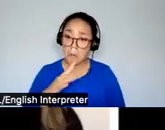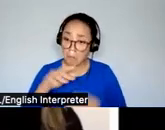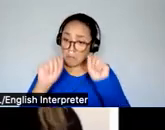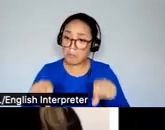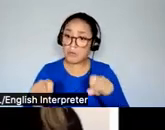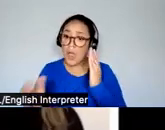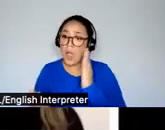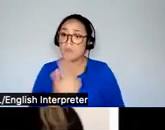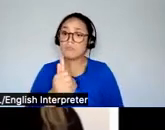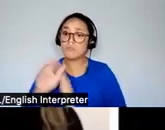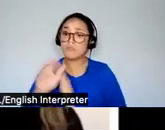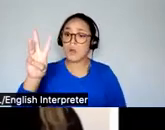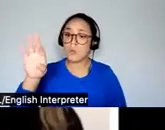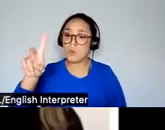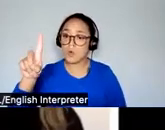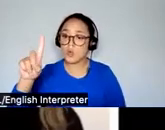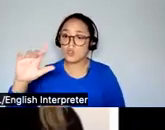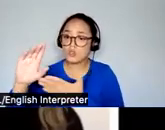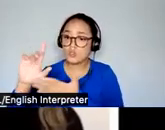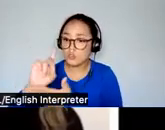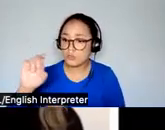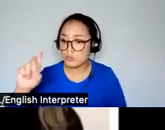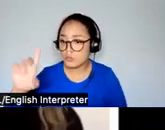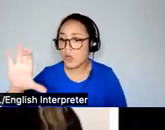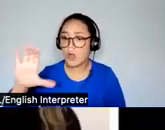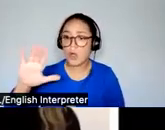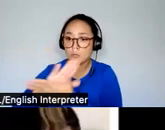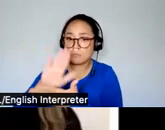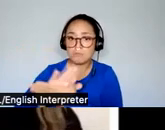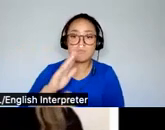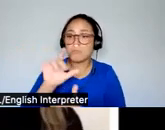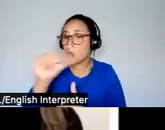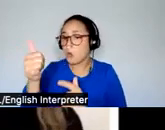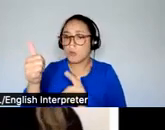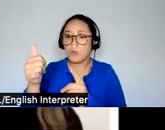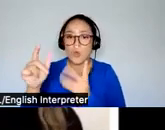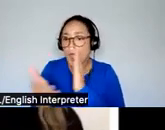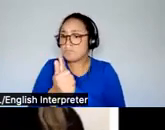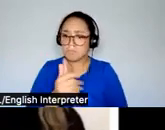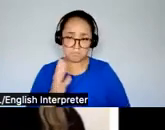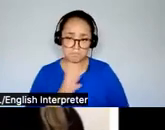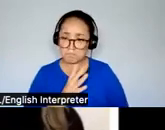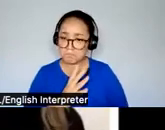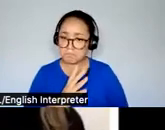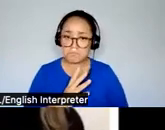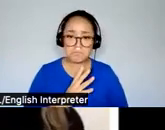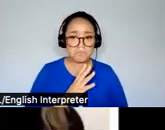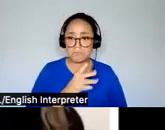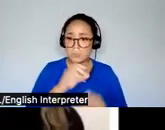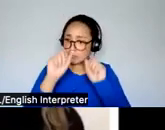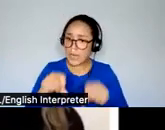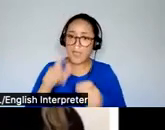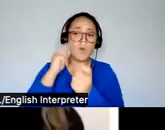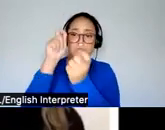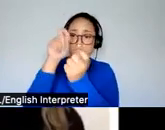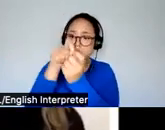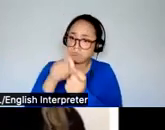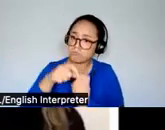So we will definitely accept it application sitemap and any additional documents with that application form.